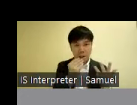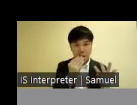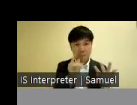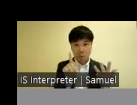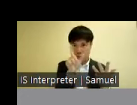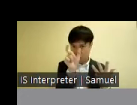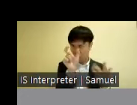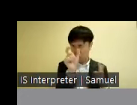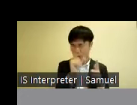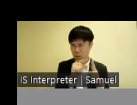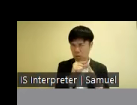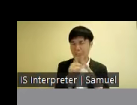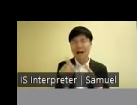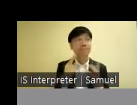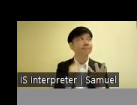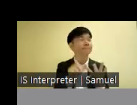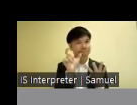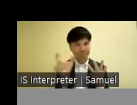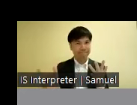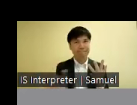right?